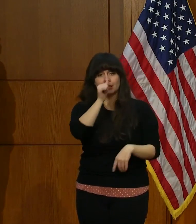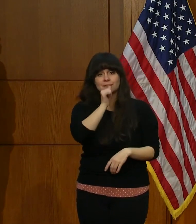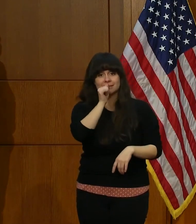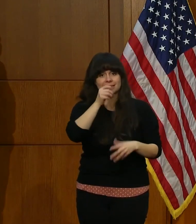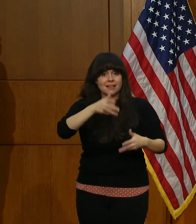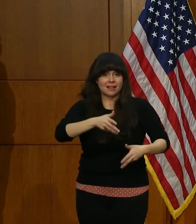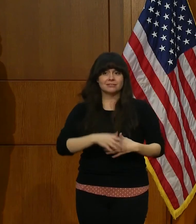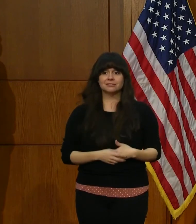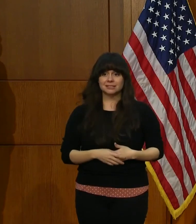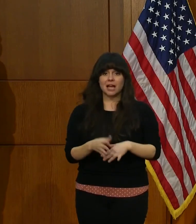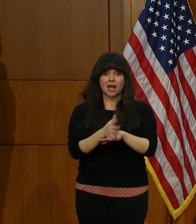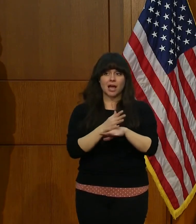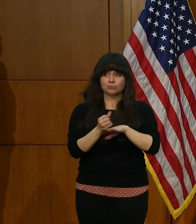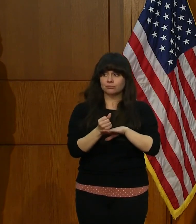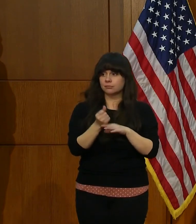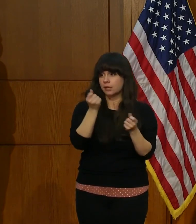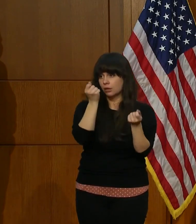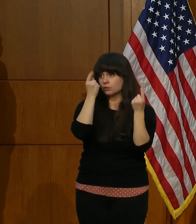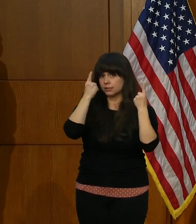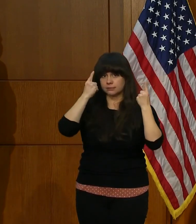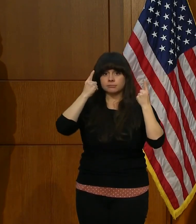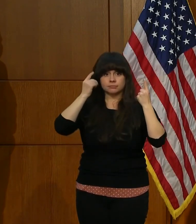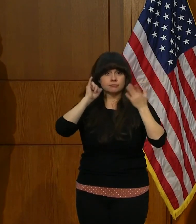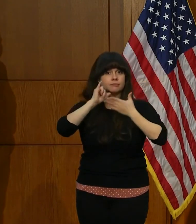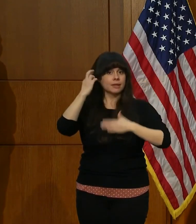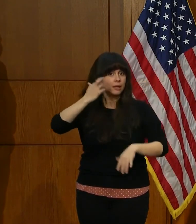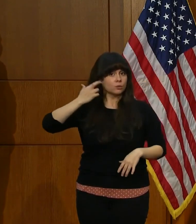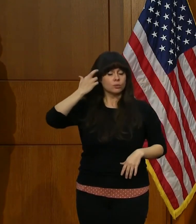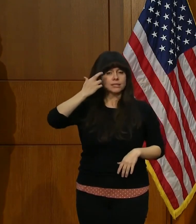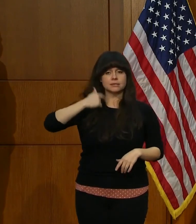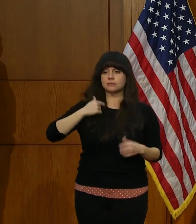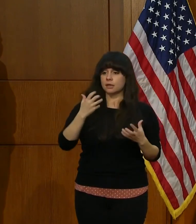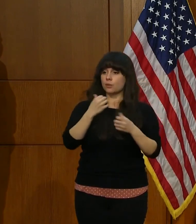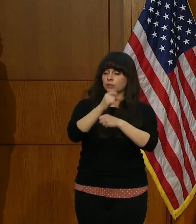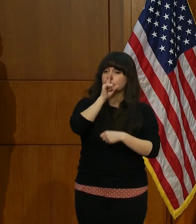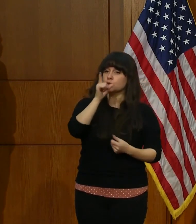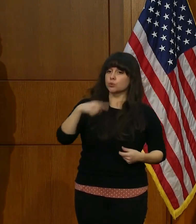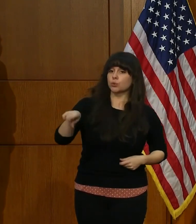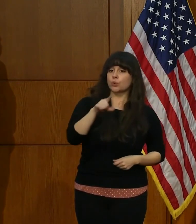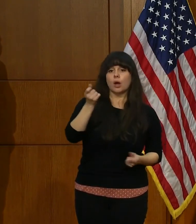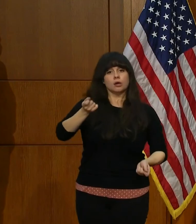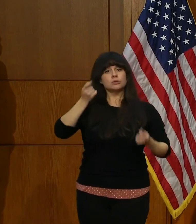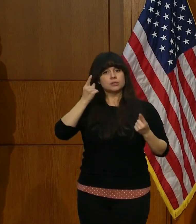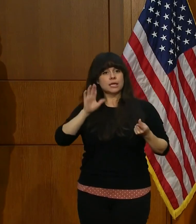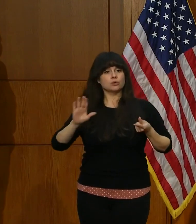OUT OF PATIENCE. AND I